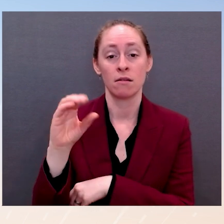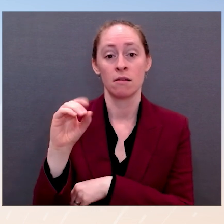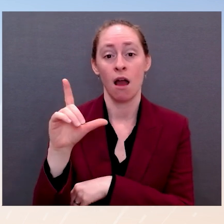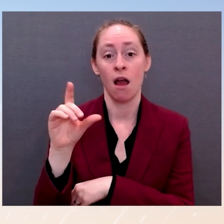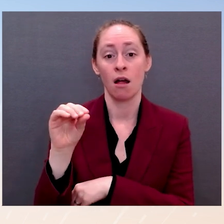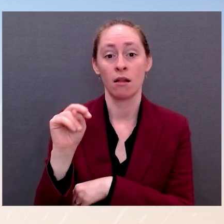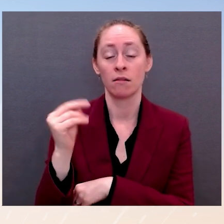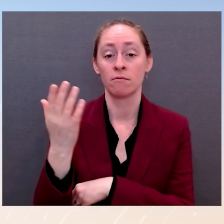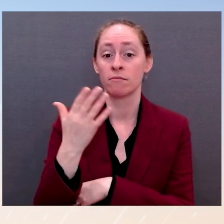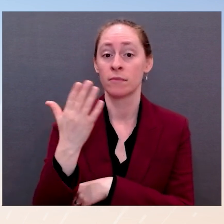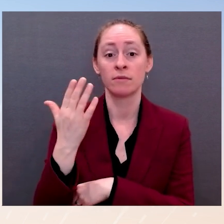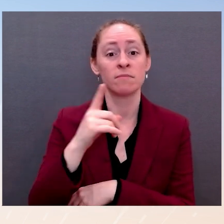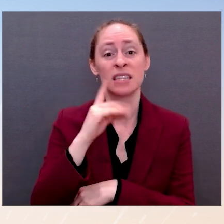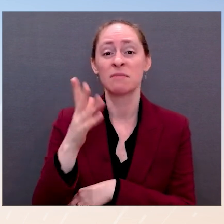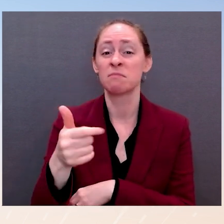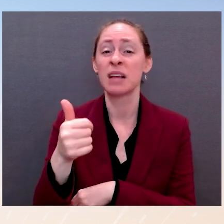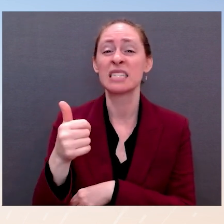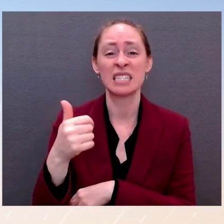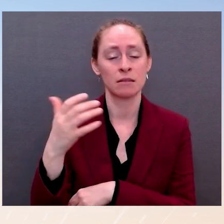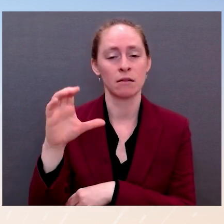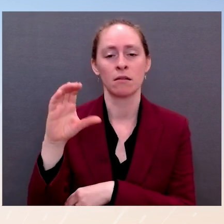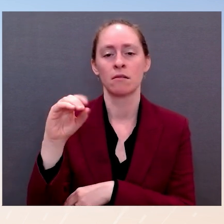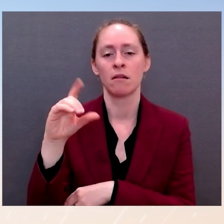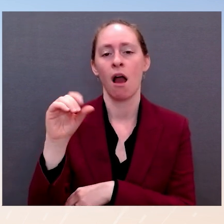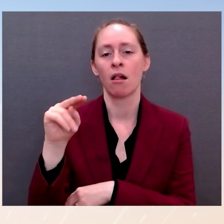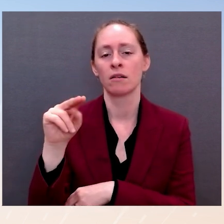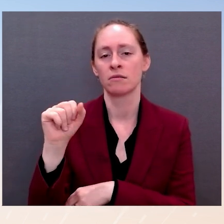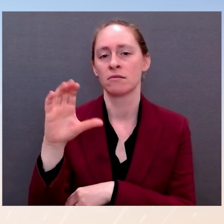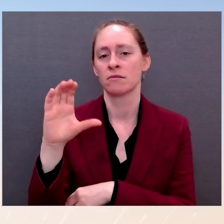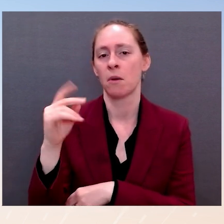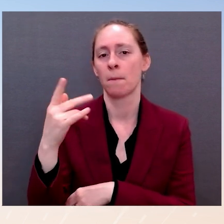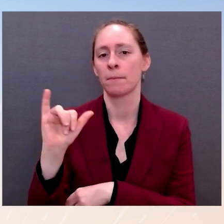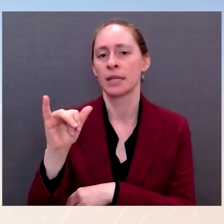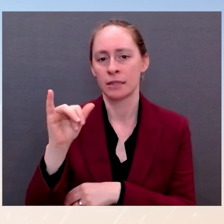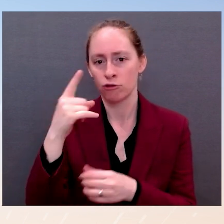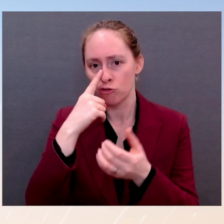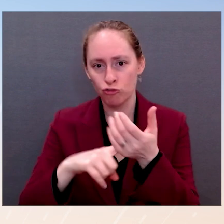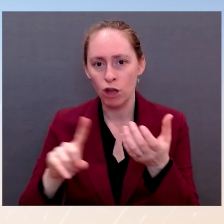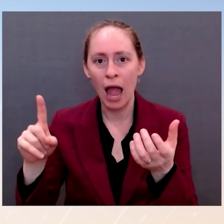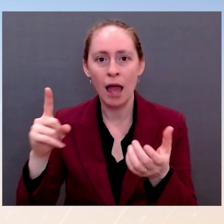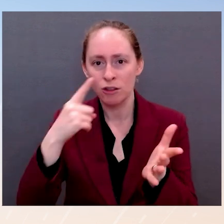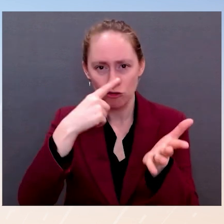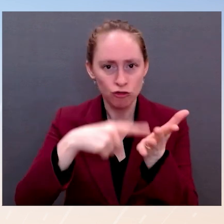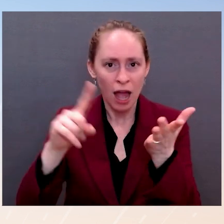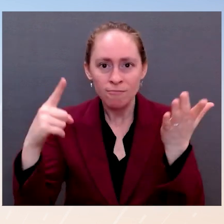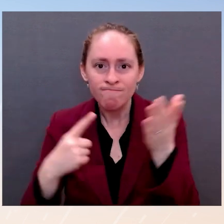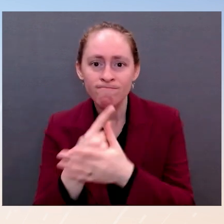the best screening test is a colonoscopy, which is a procedure that a lot of people